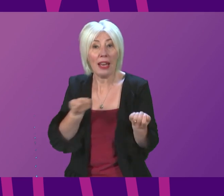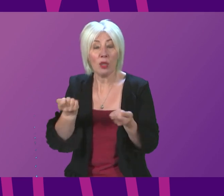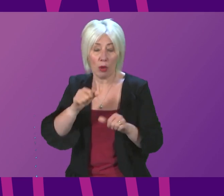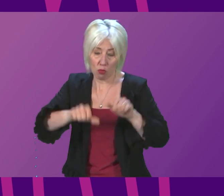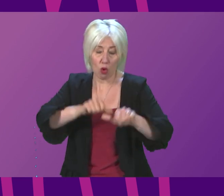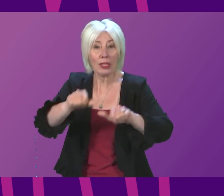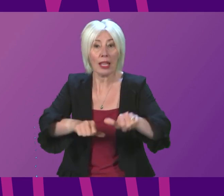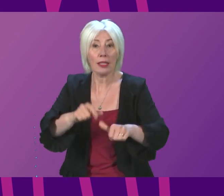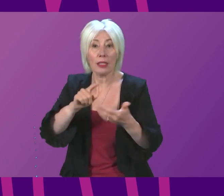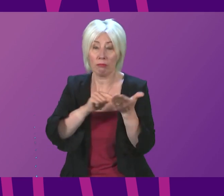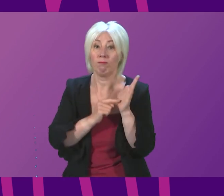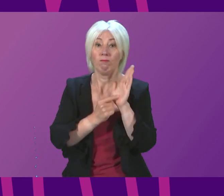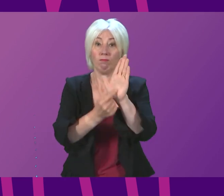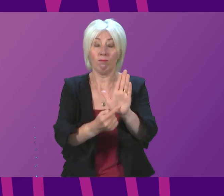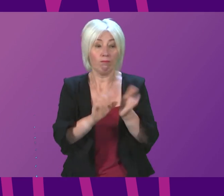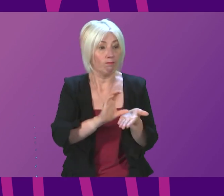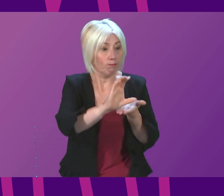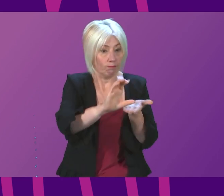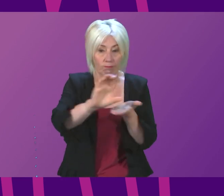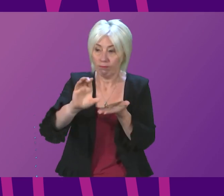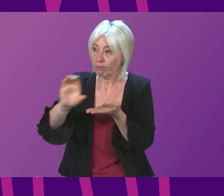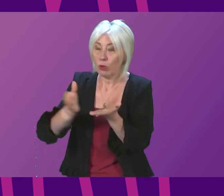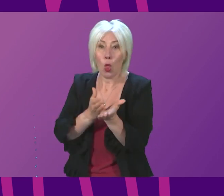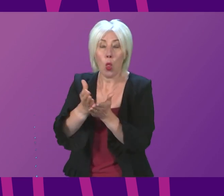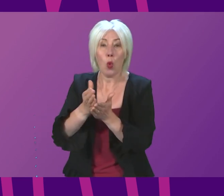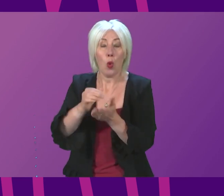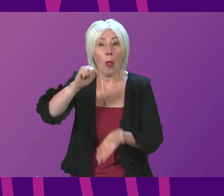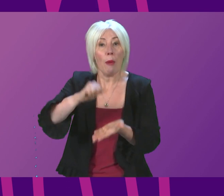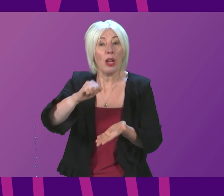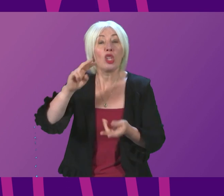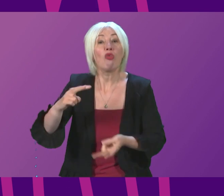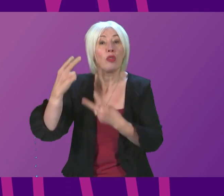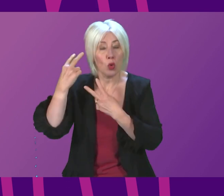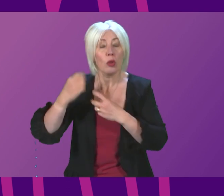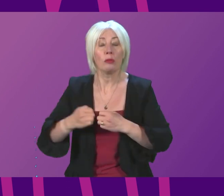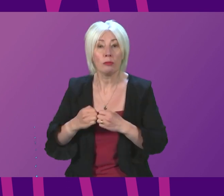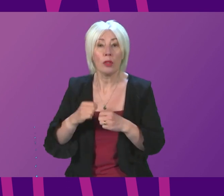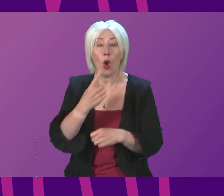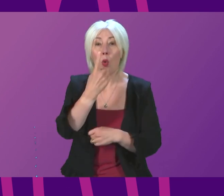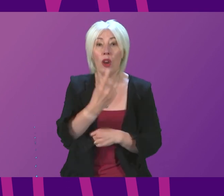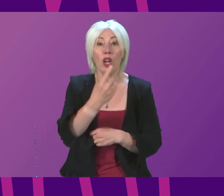They were transparently allocated within the budget revisions, and they include the £134